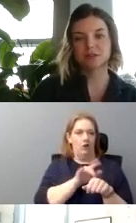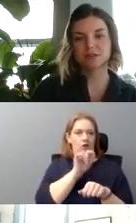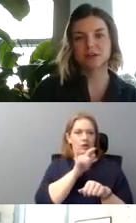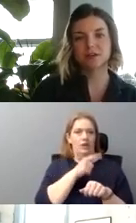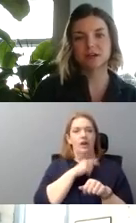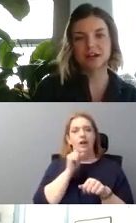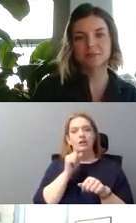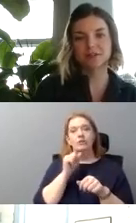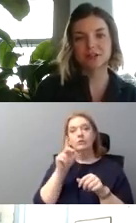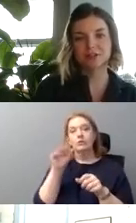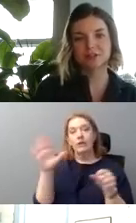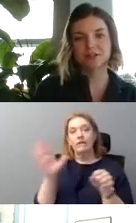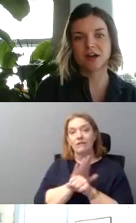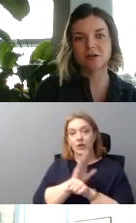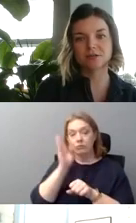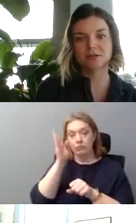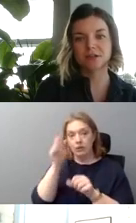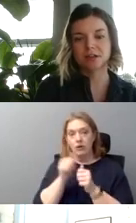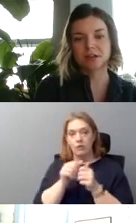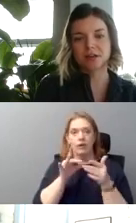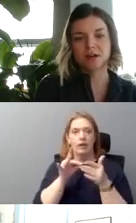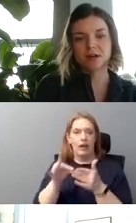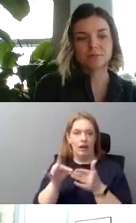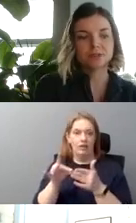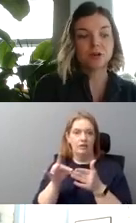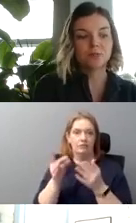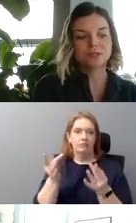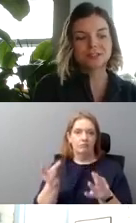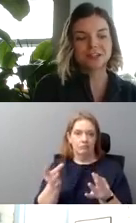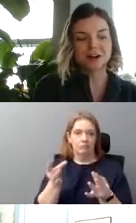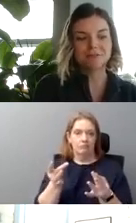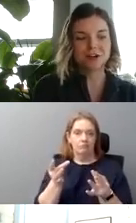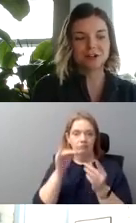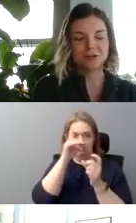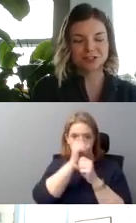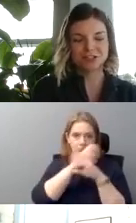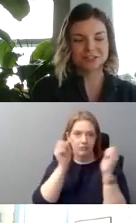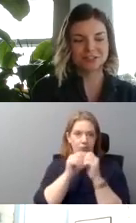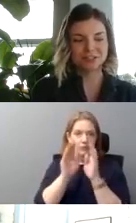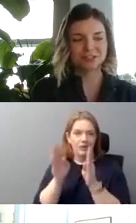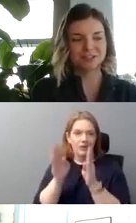with a guided meditation on the house. But to kick off our question section,